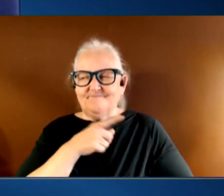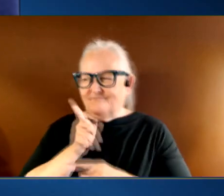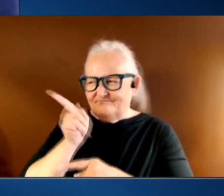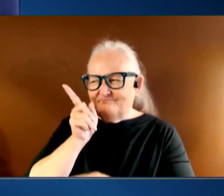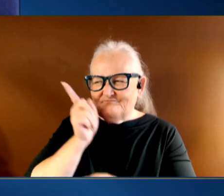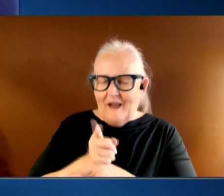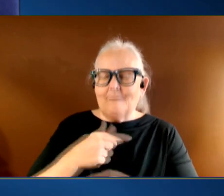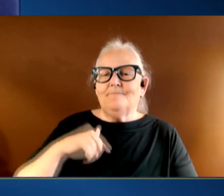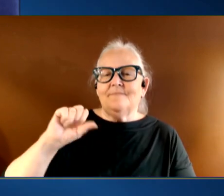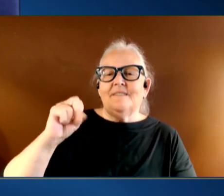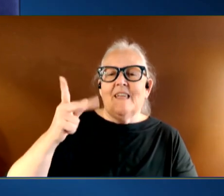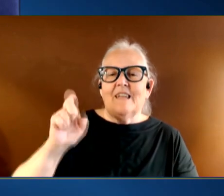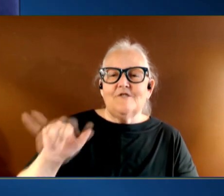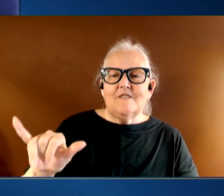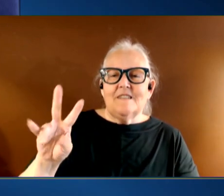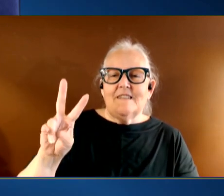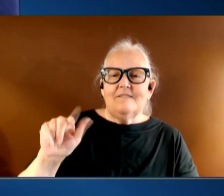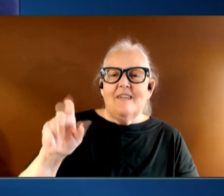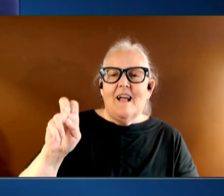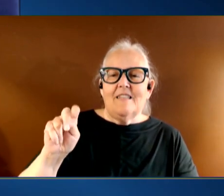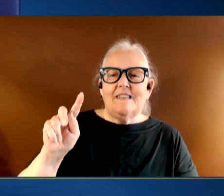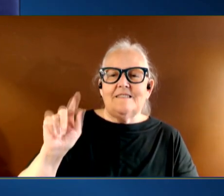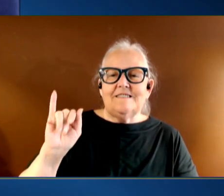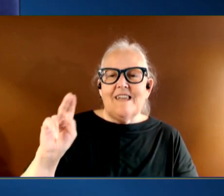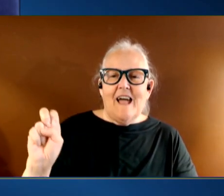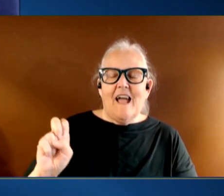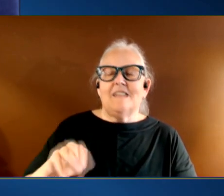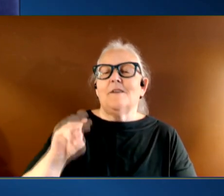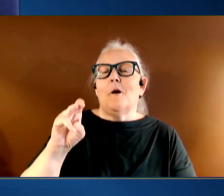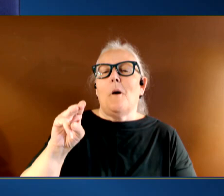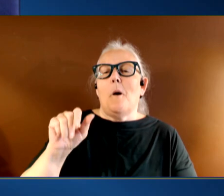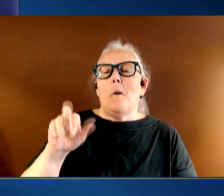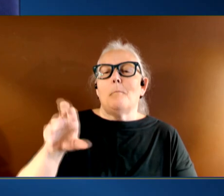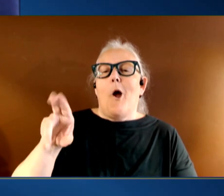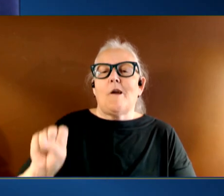Marcus Valentine's little sister. So, there are some people here that don't know me. So,